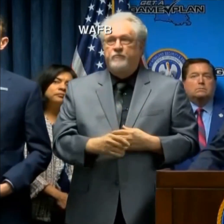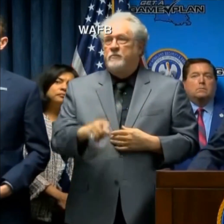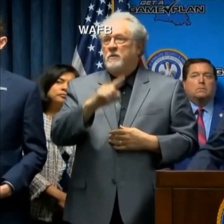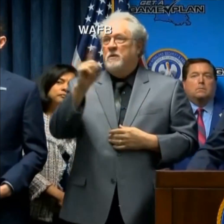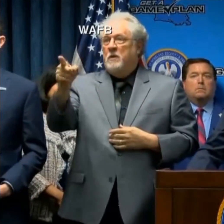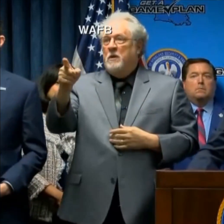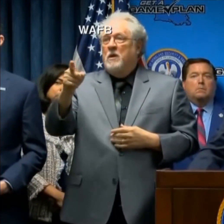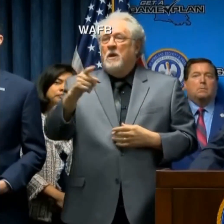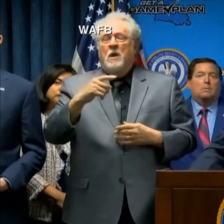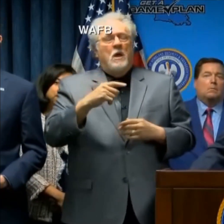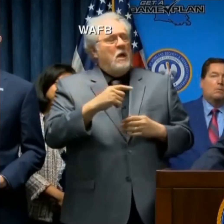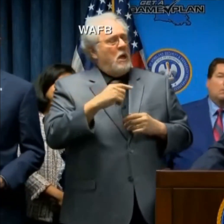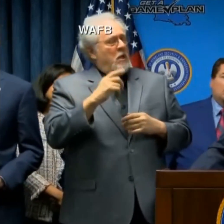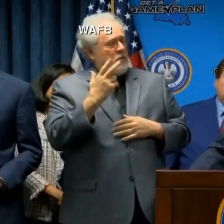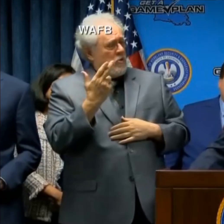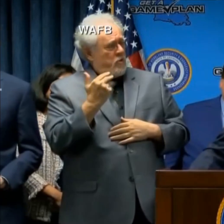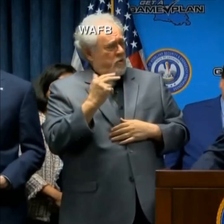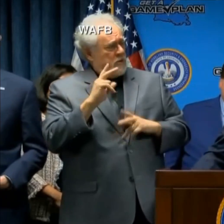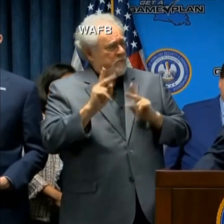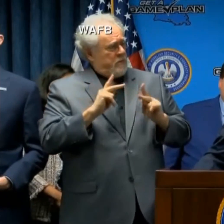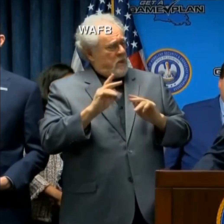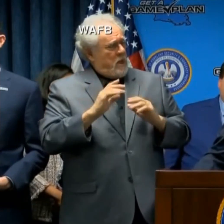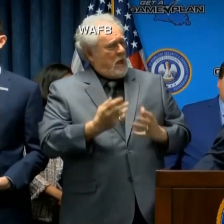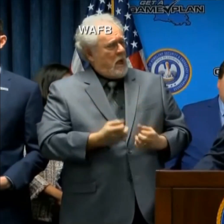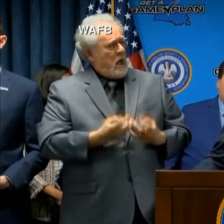governor in addition to the thirteen positive cases how many tests total has